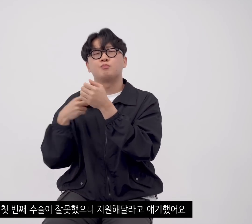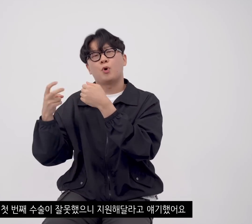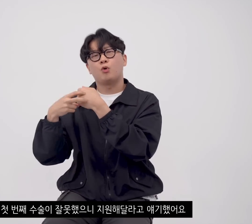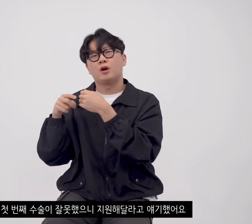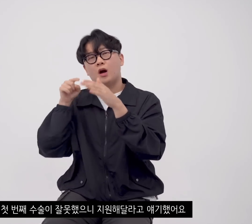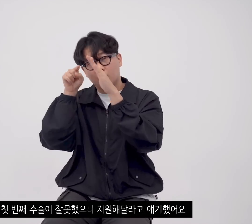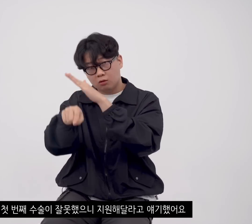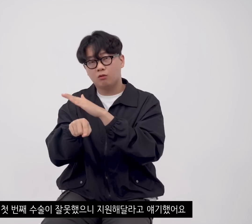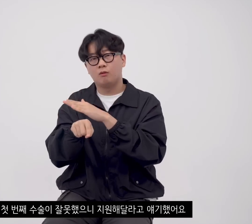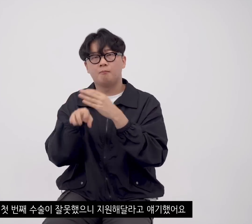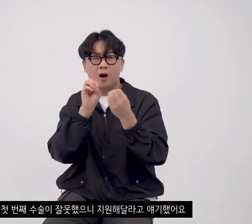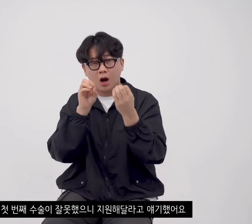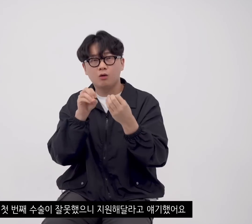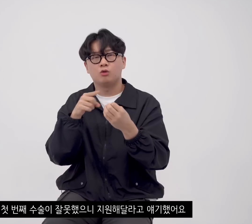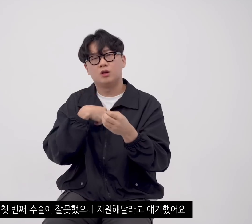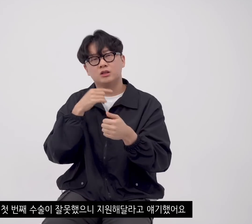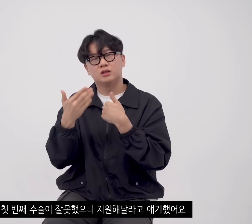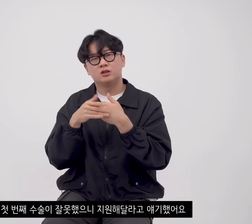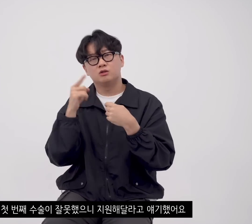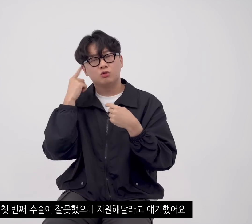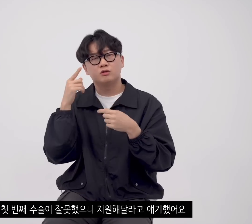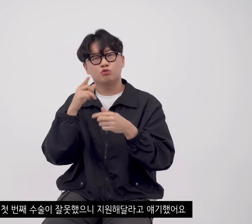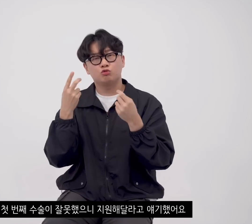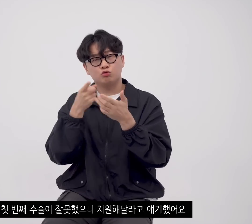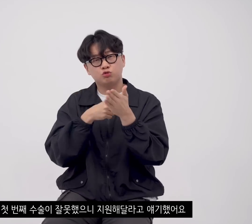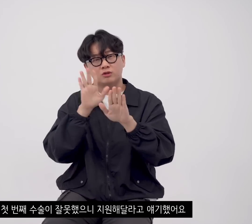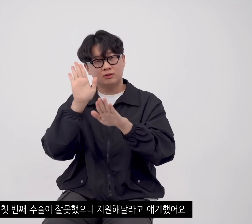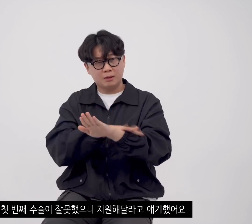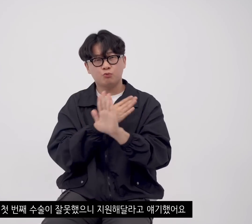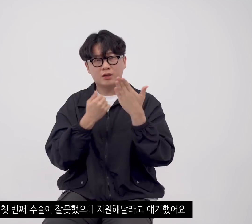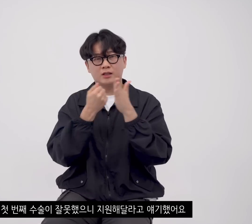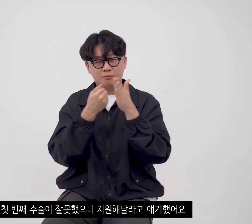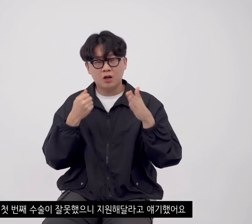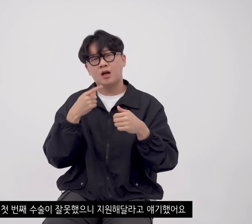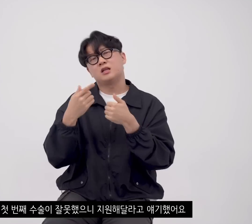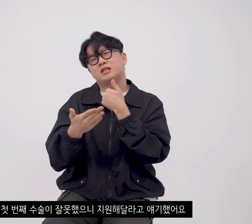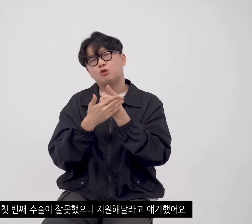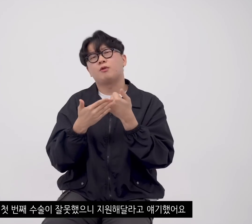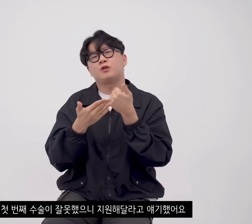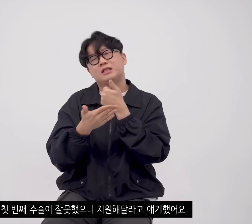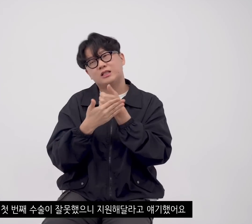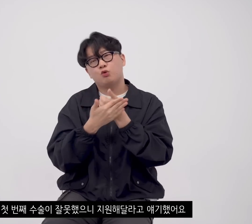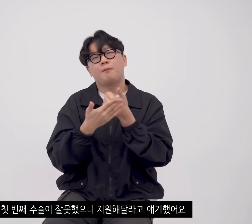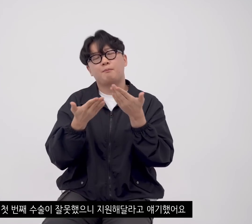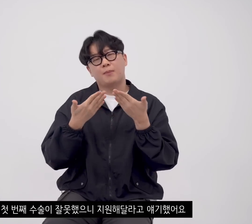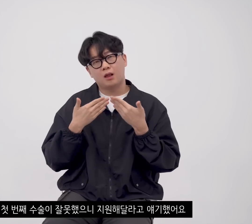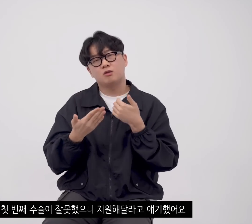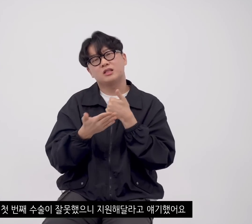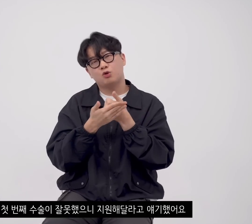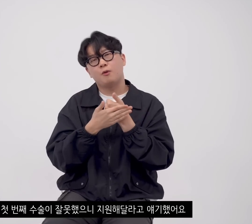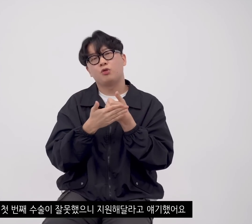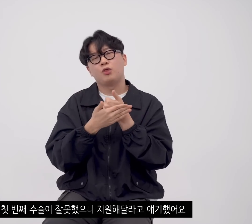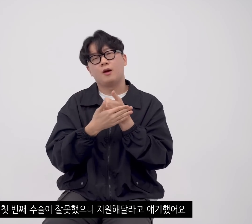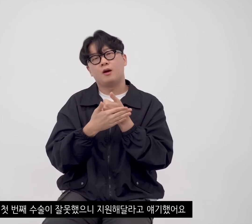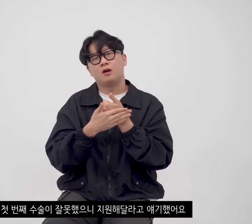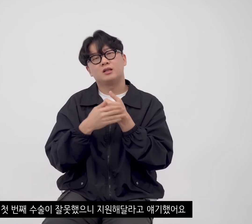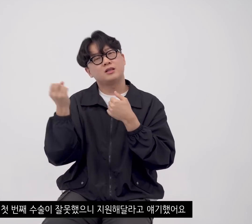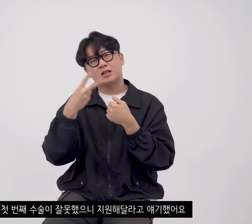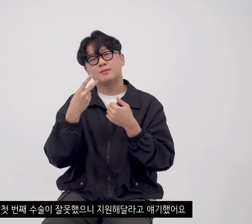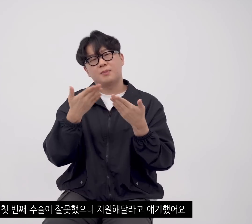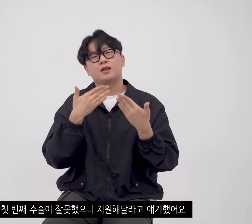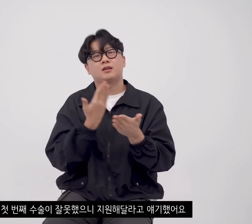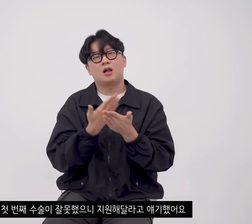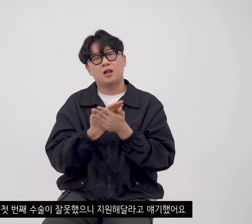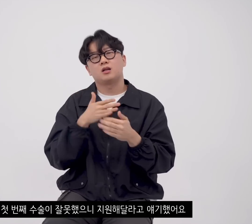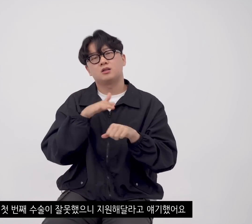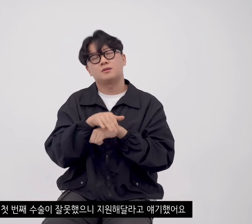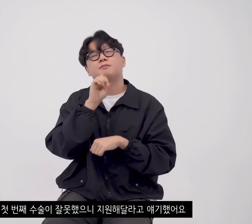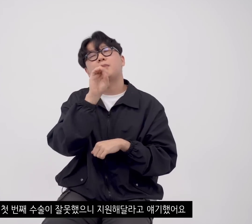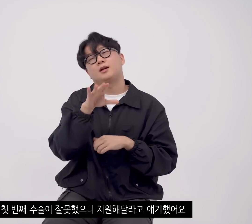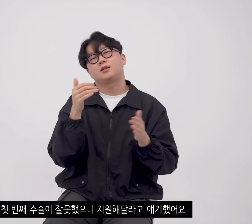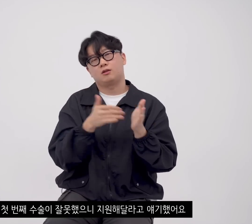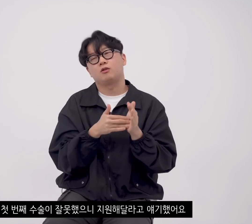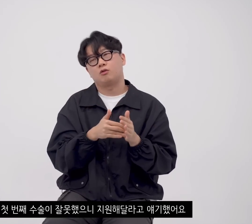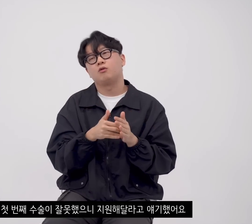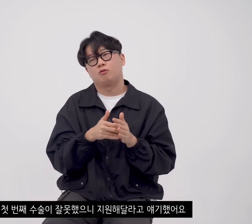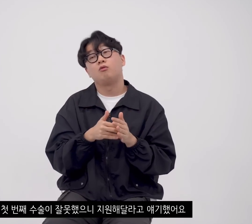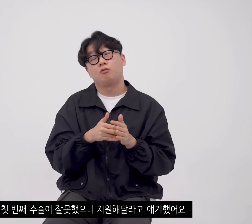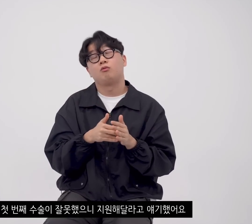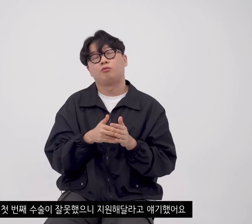told them that i wanted support since the first surgery was a mistake.